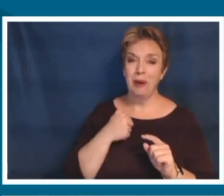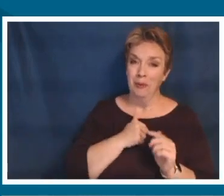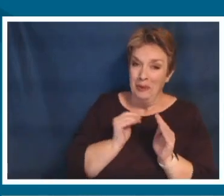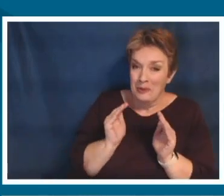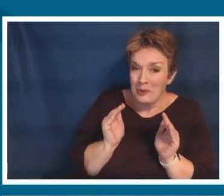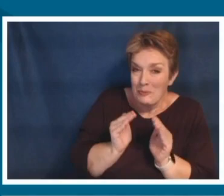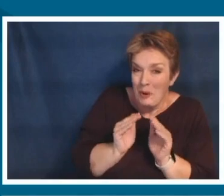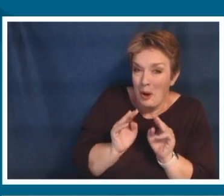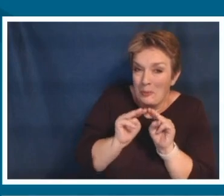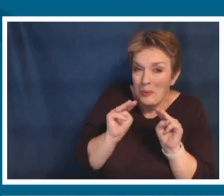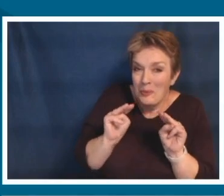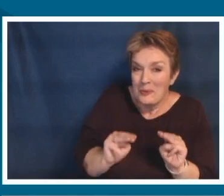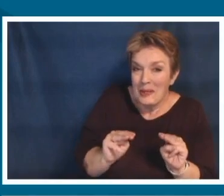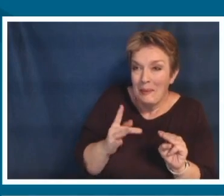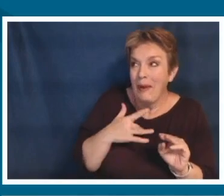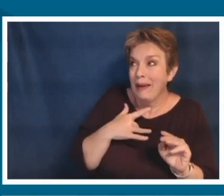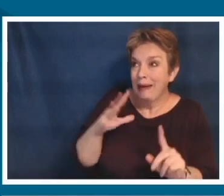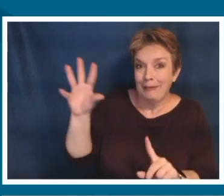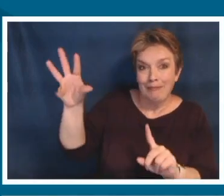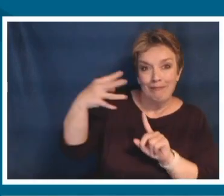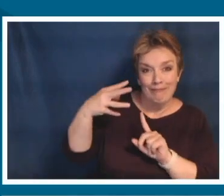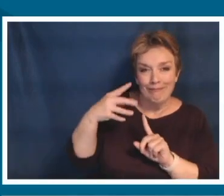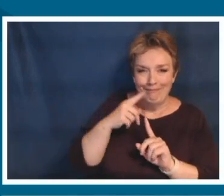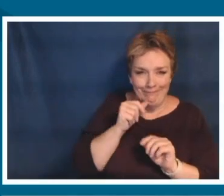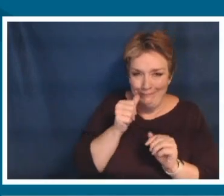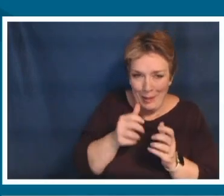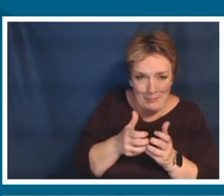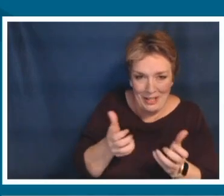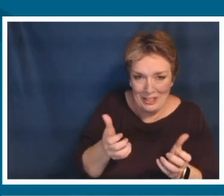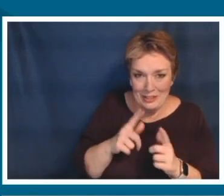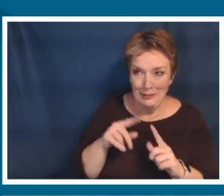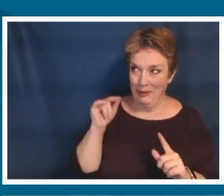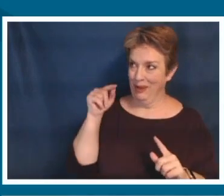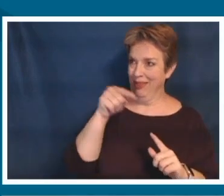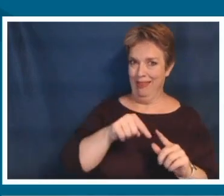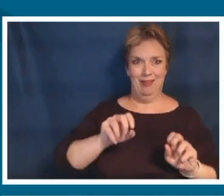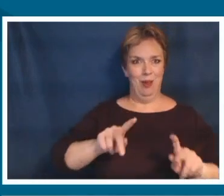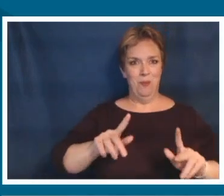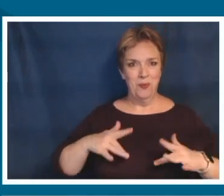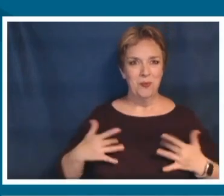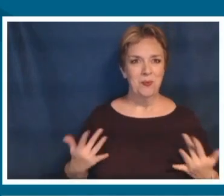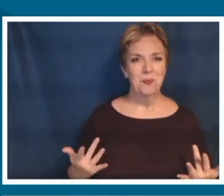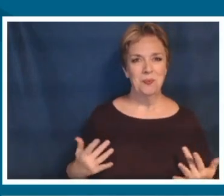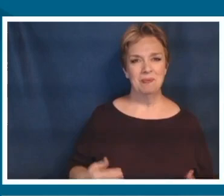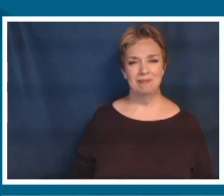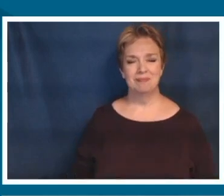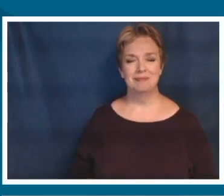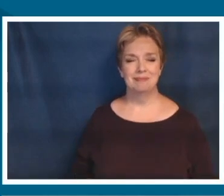get the spotlight um but this back to the idea of context um